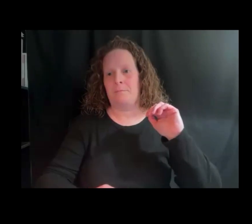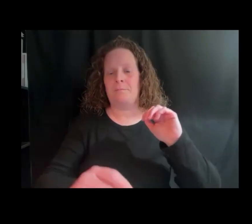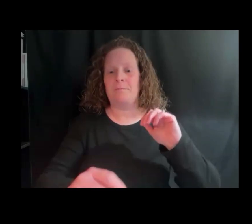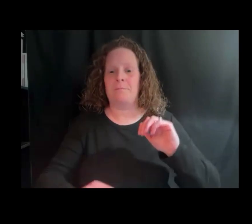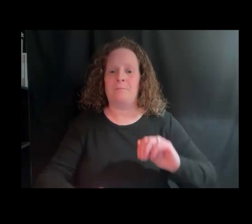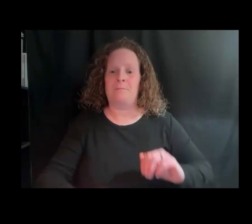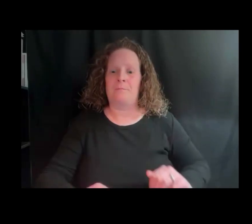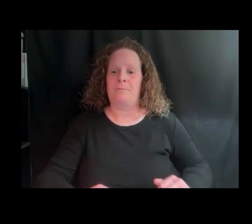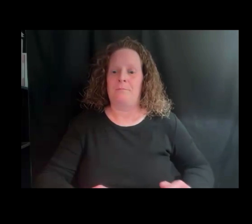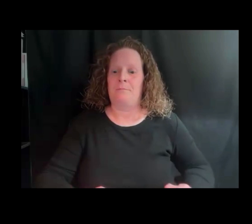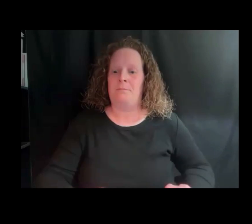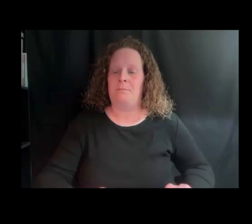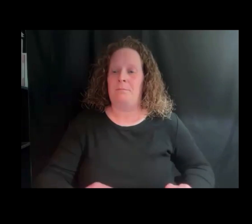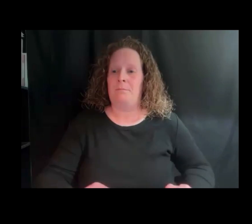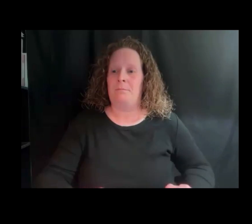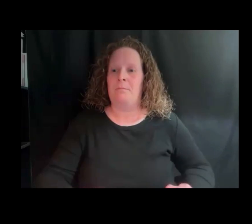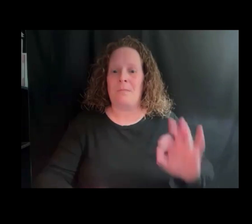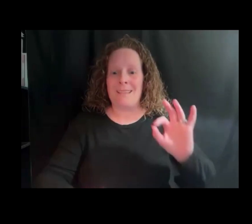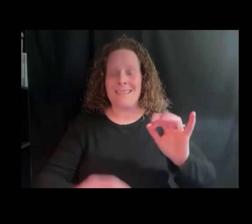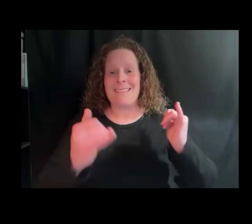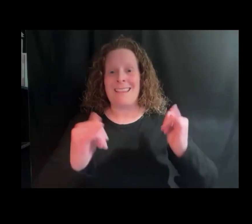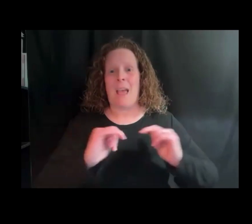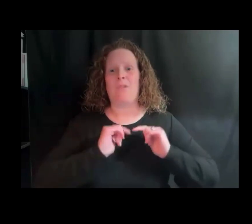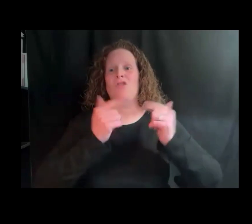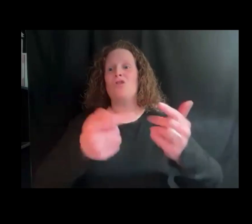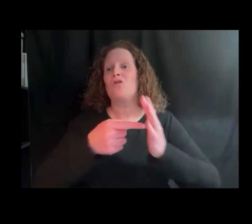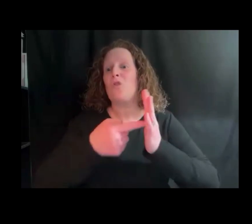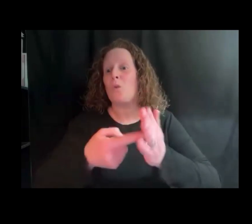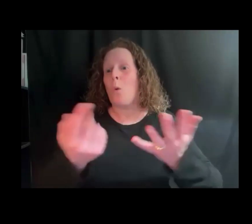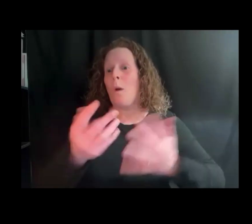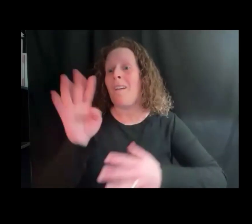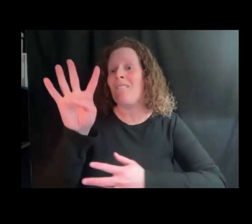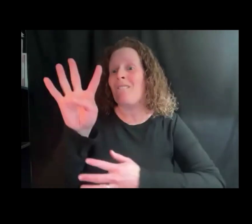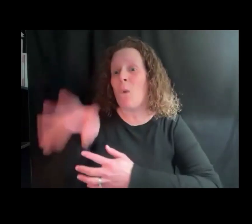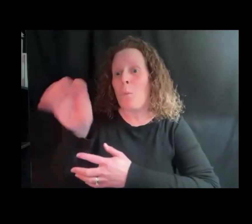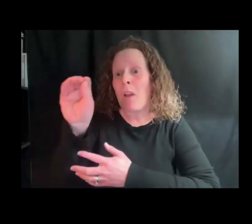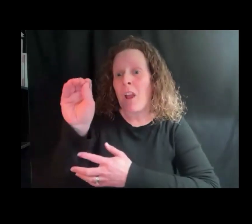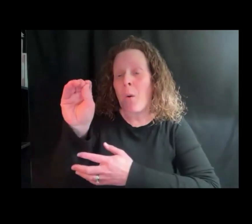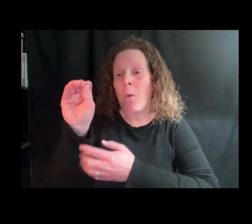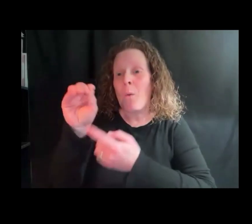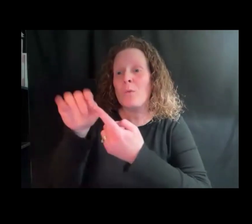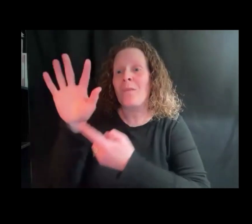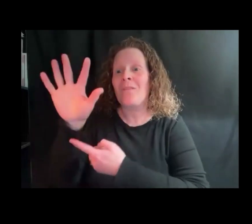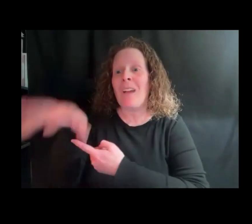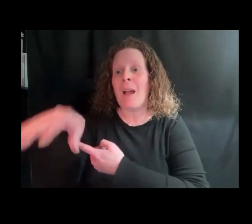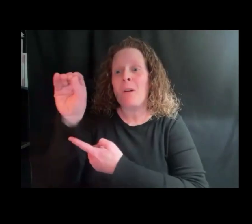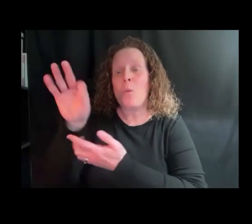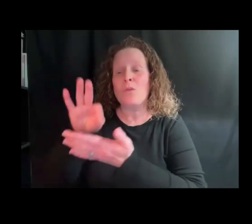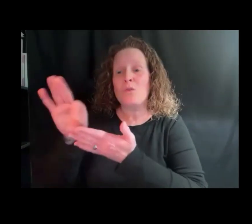expect that to be effective. So now I'm gonna tell you show you